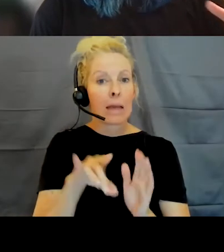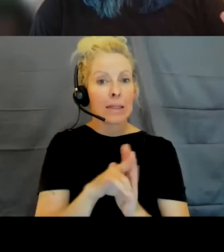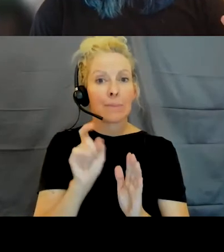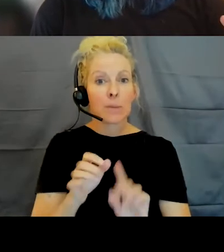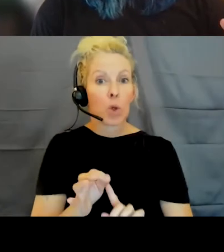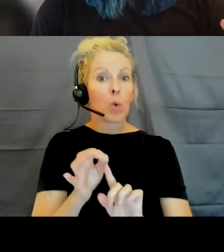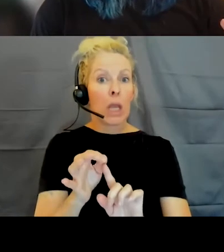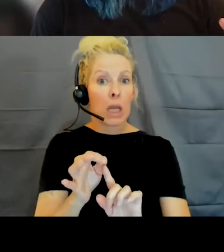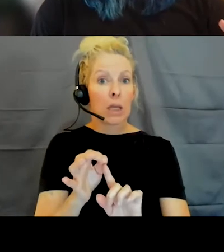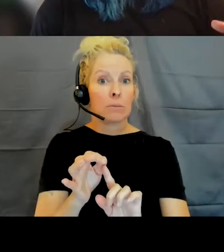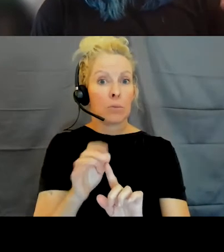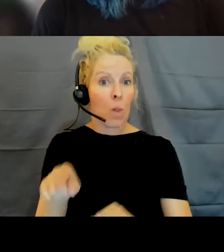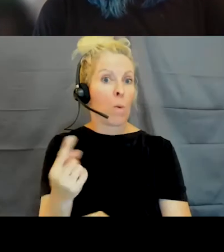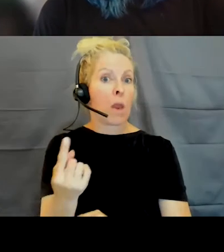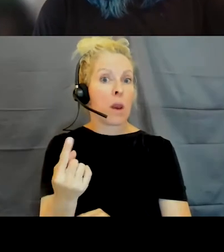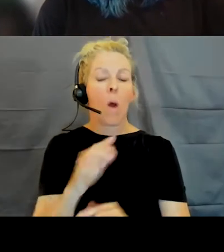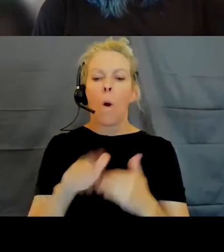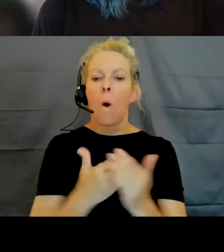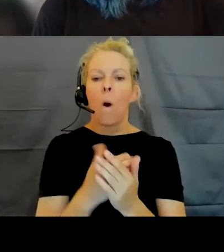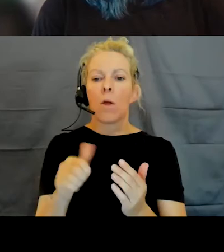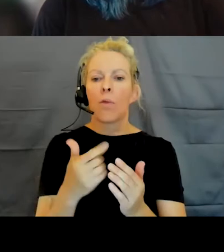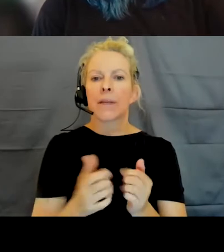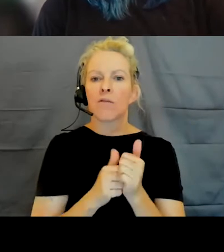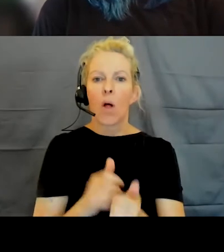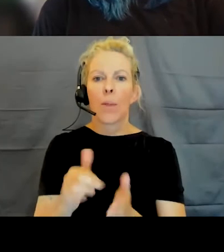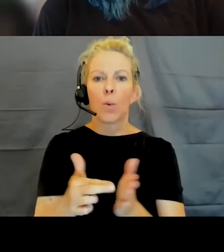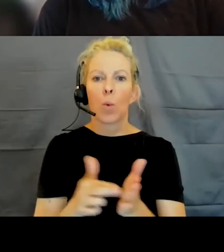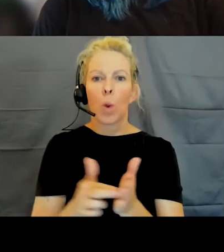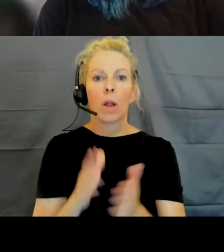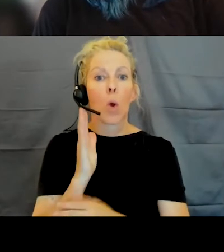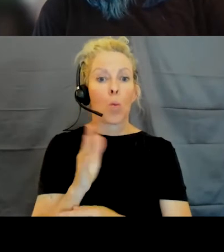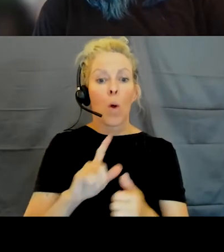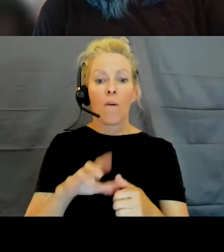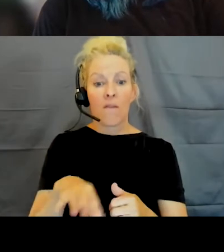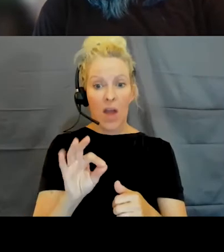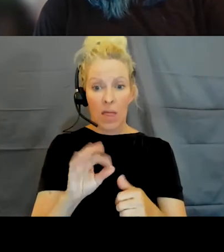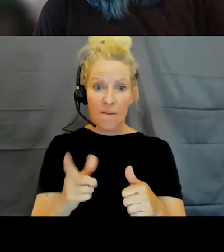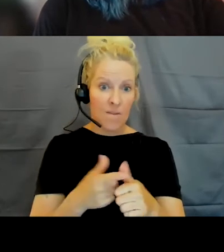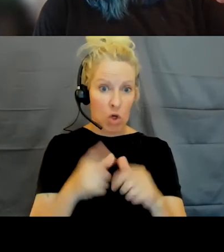things follow that rule. So it will find that very first heading, level 2, the ID section heading,